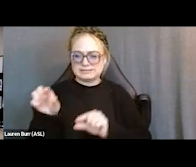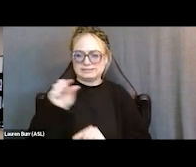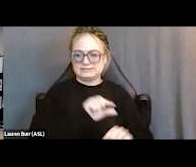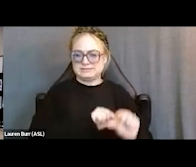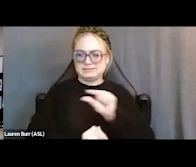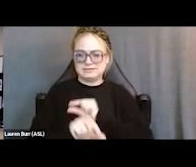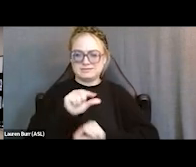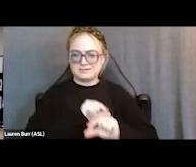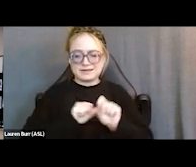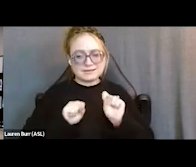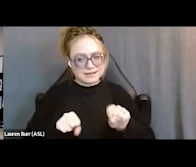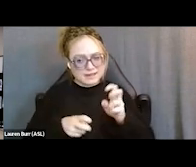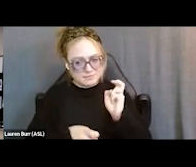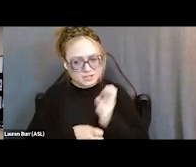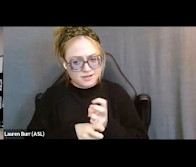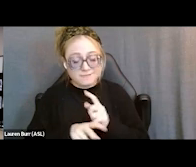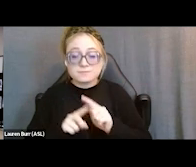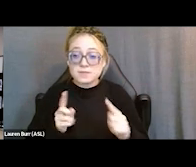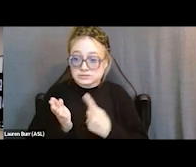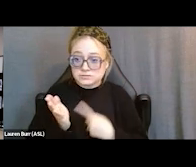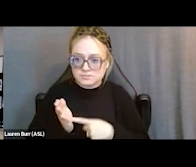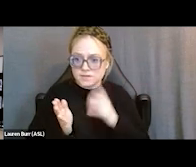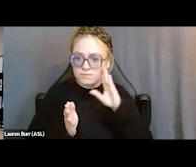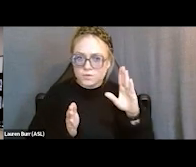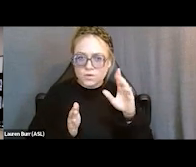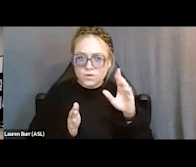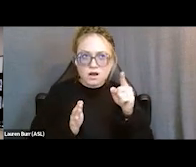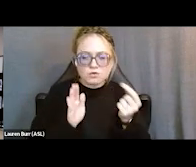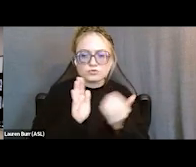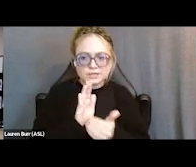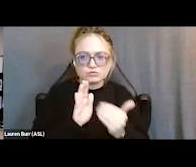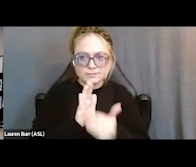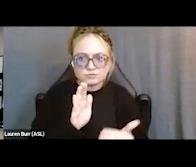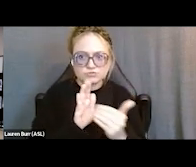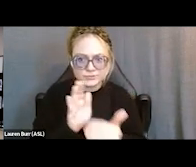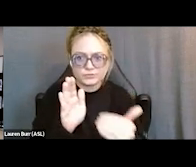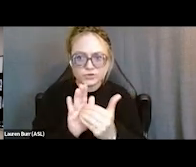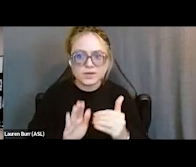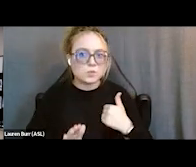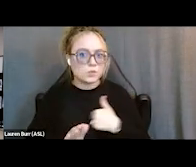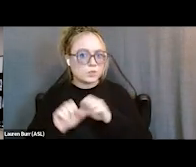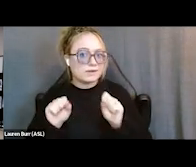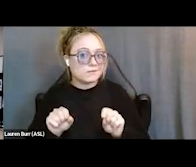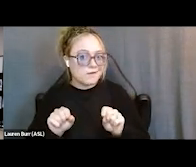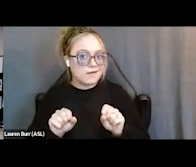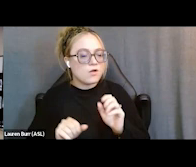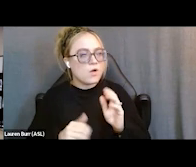or something repetitively and we can still reflect back by saying whatever the theme is seems really important right now.